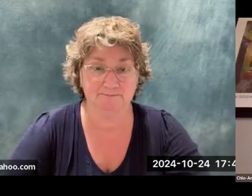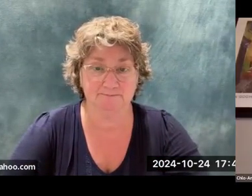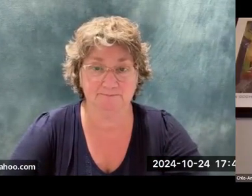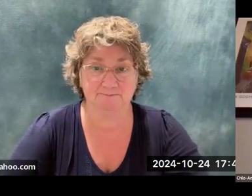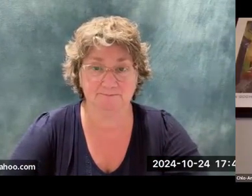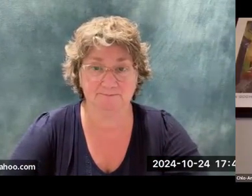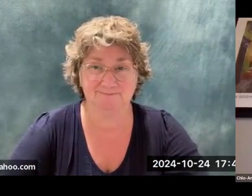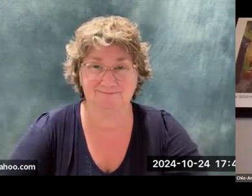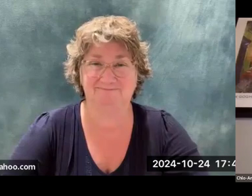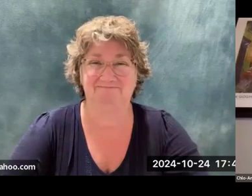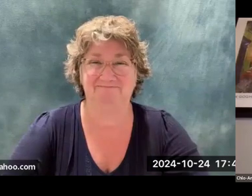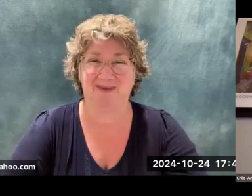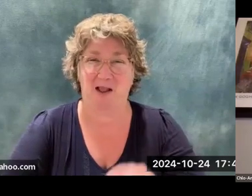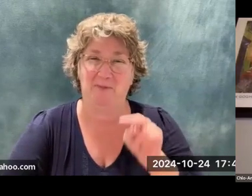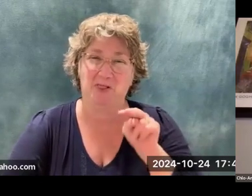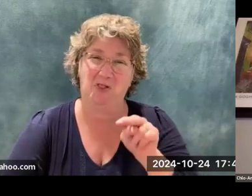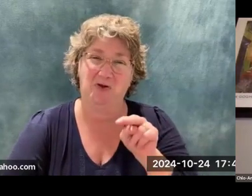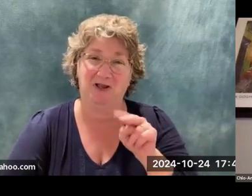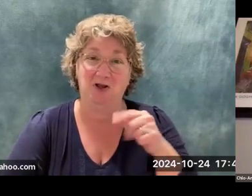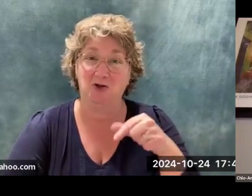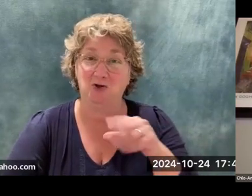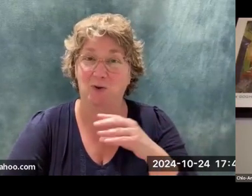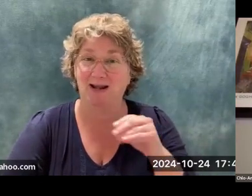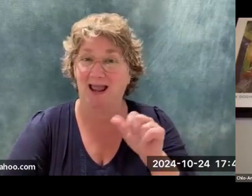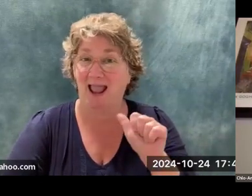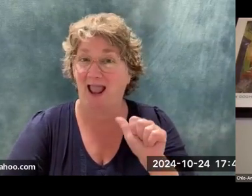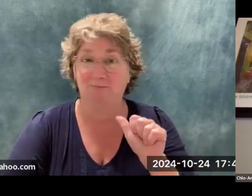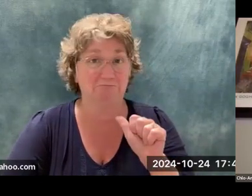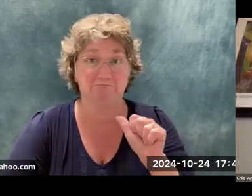I'm looking at the Q&A. I don't see any questions yet.